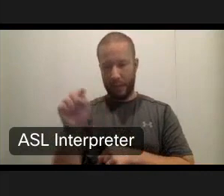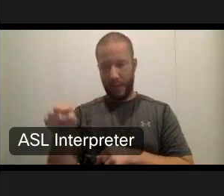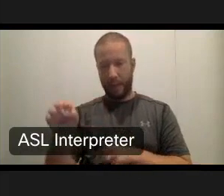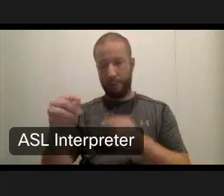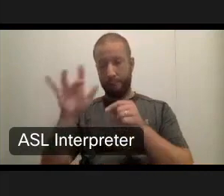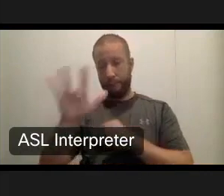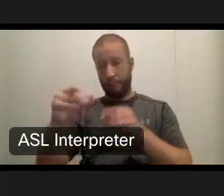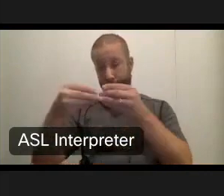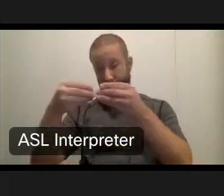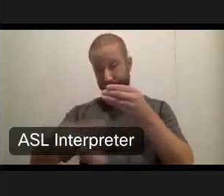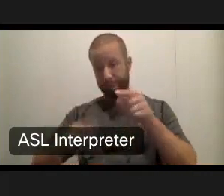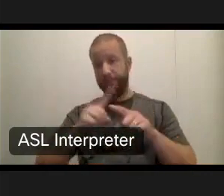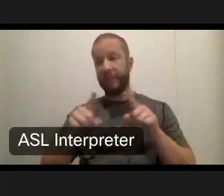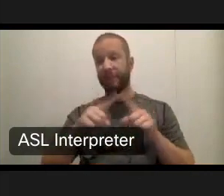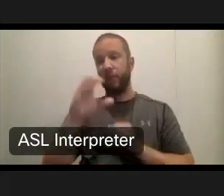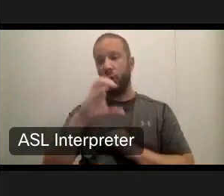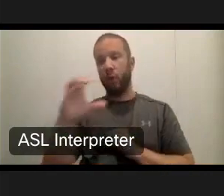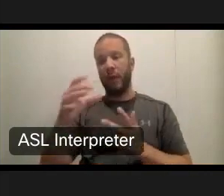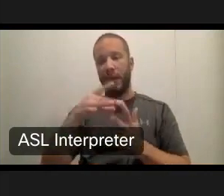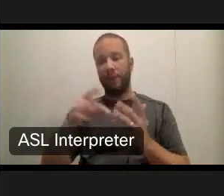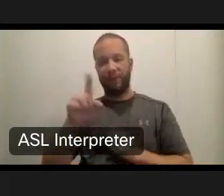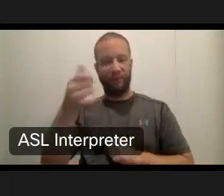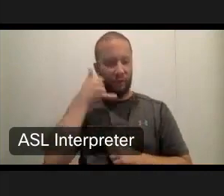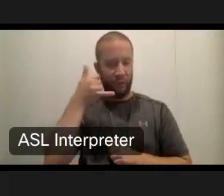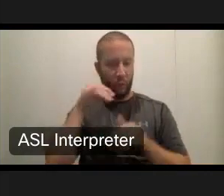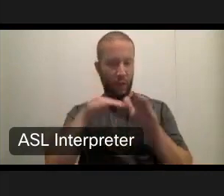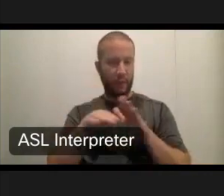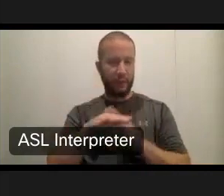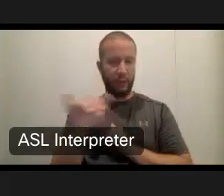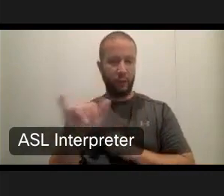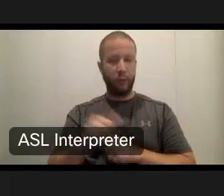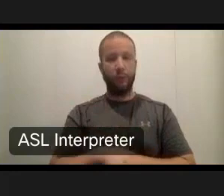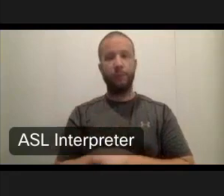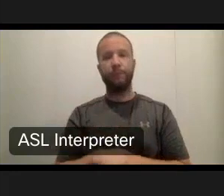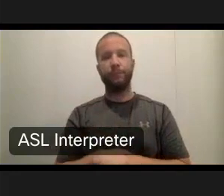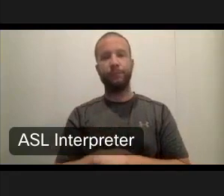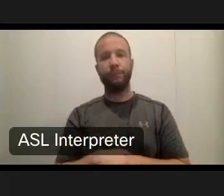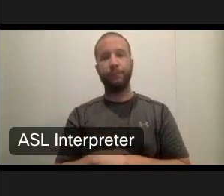and select the closed captions option make sure the toggle switch is blue